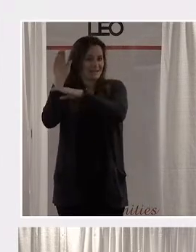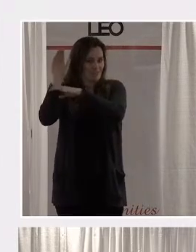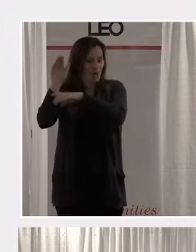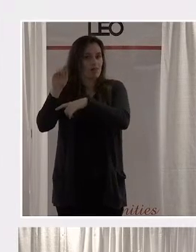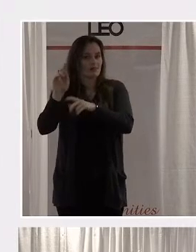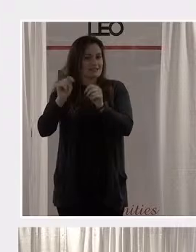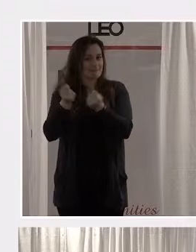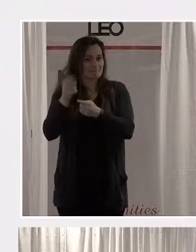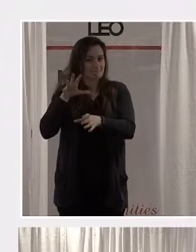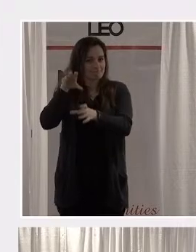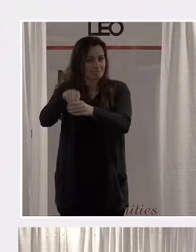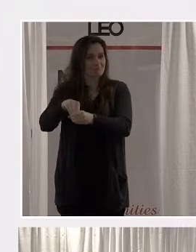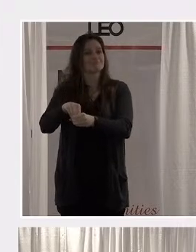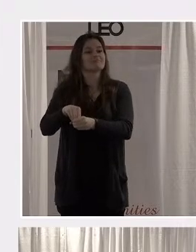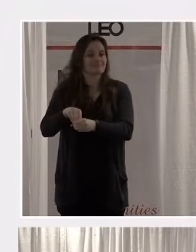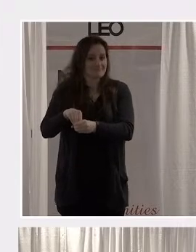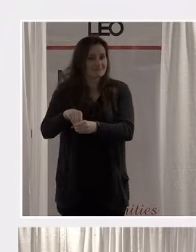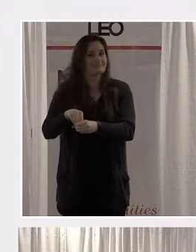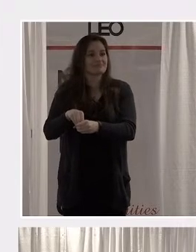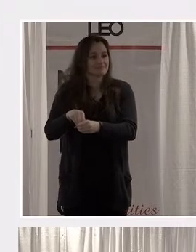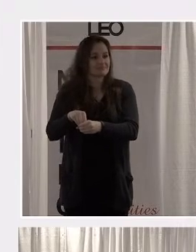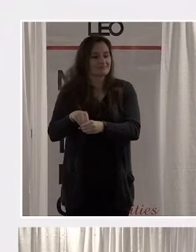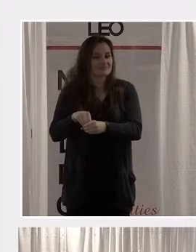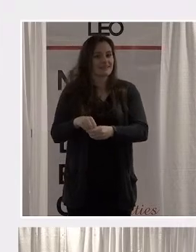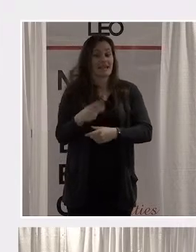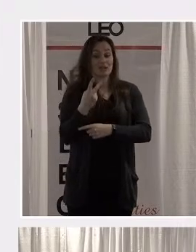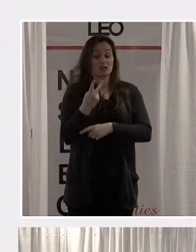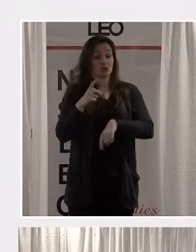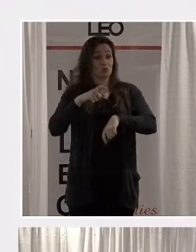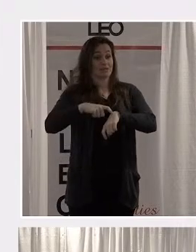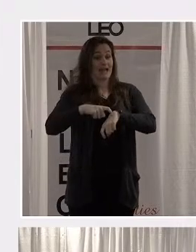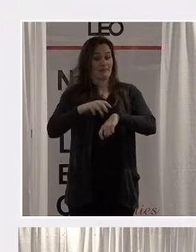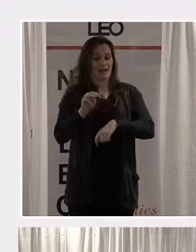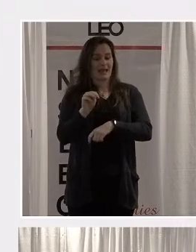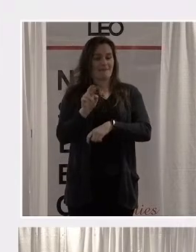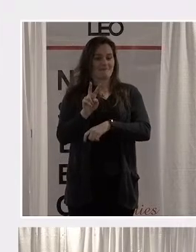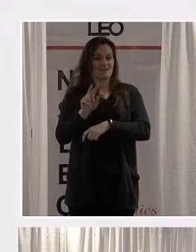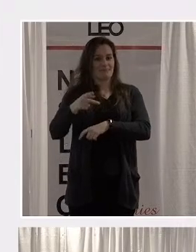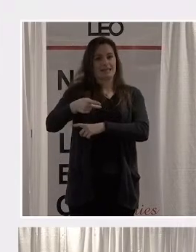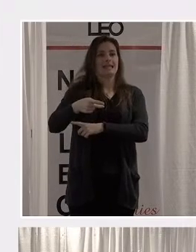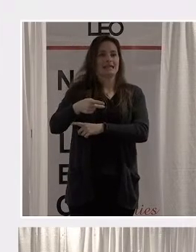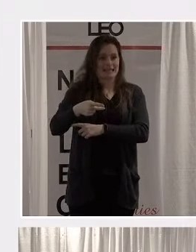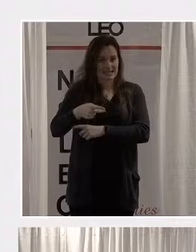AND A TWO-TIME MVP OF THE VARSITY RUGBY TEAM.